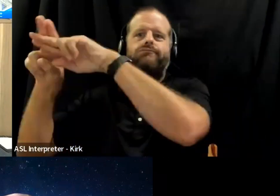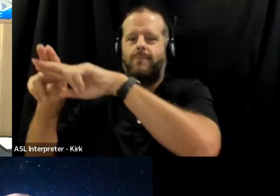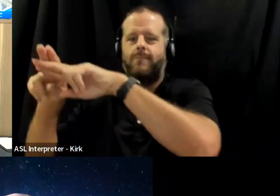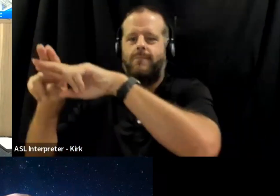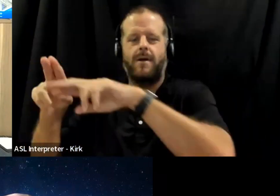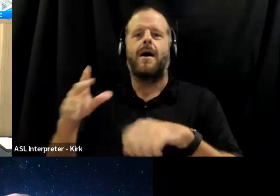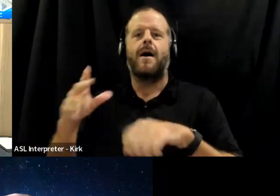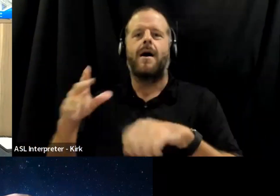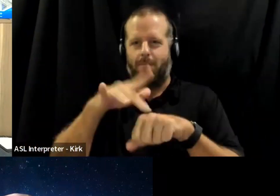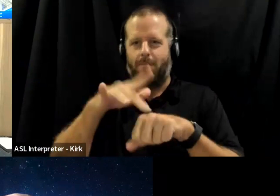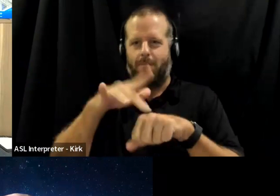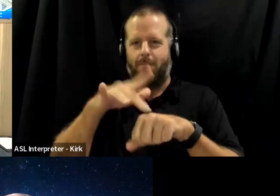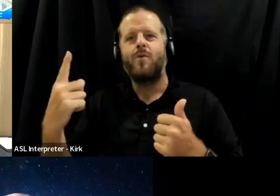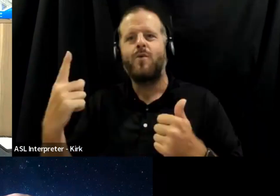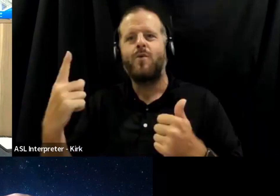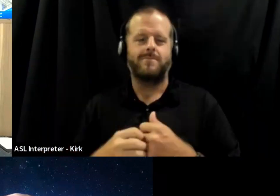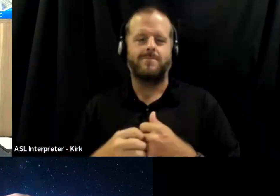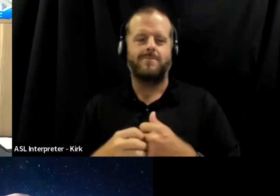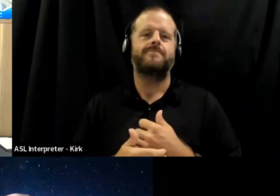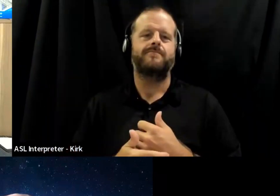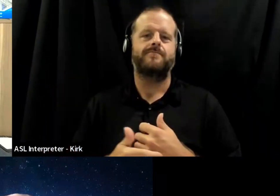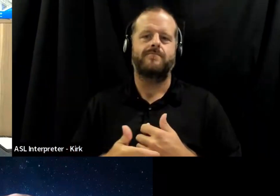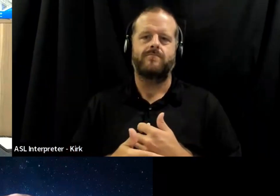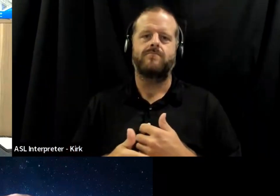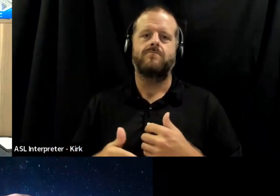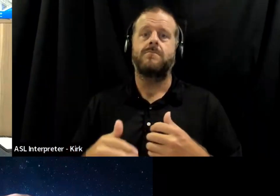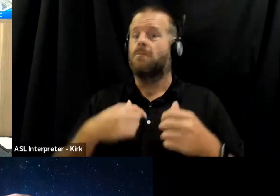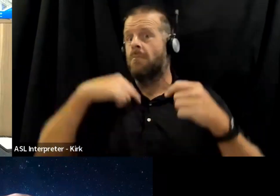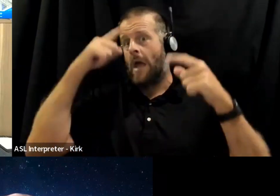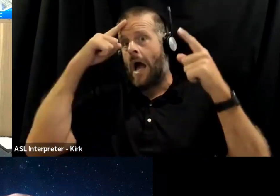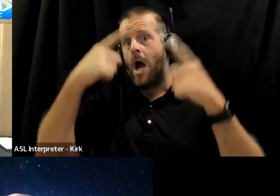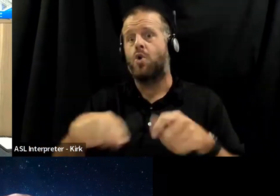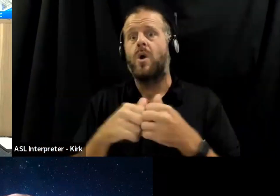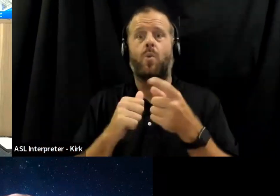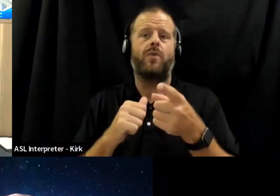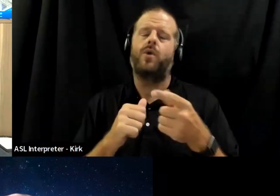But I, I do, I believe, I do agree with you. Community is everything, right?